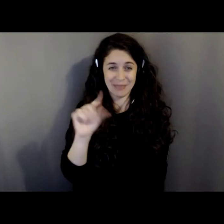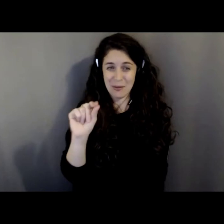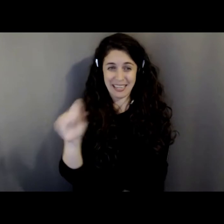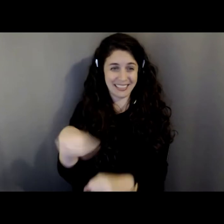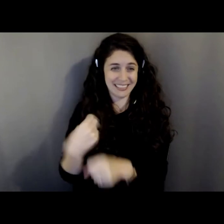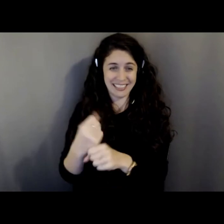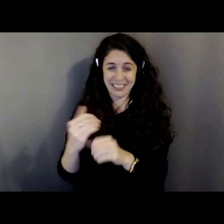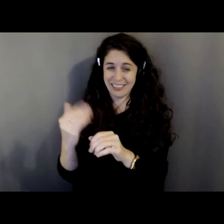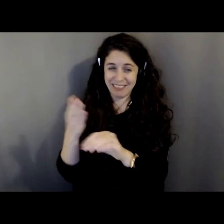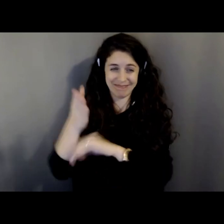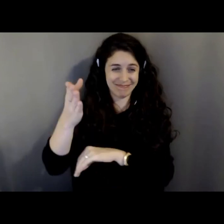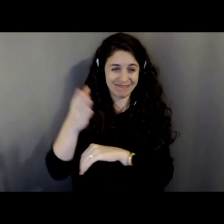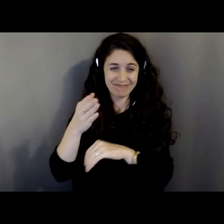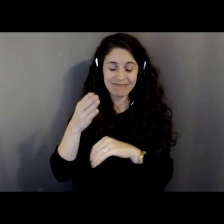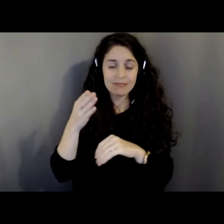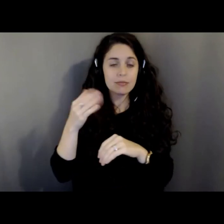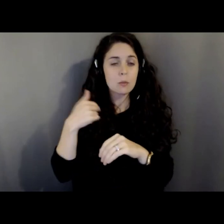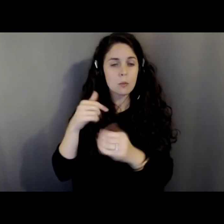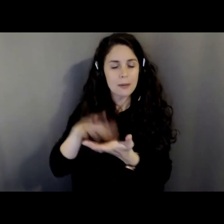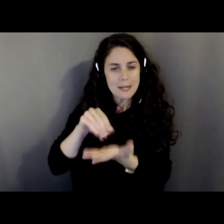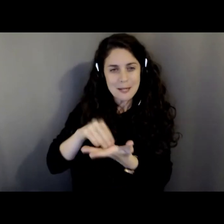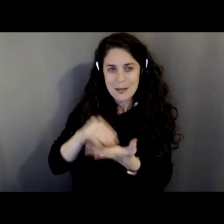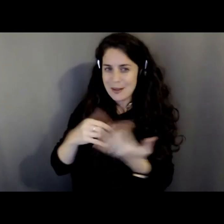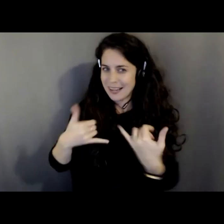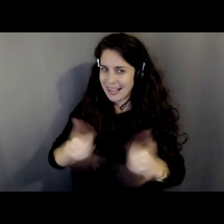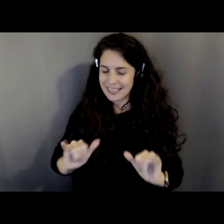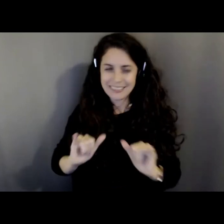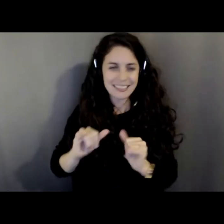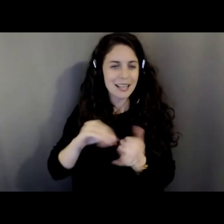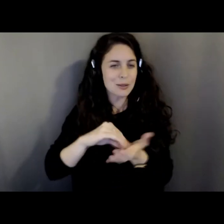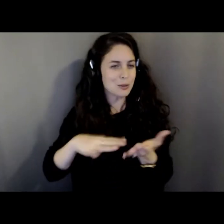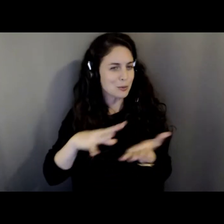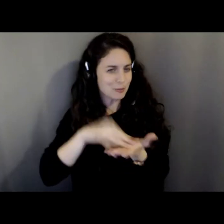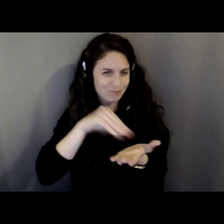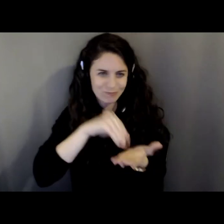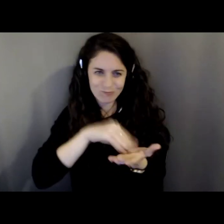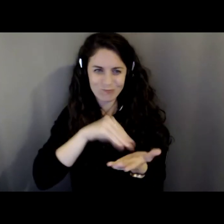continue to learn from the students, and the students continue to learn and benefit from their